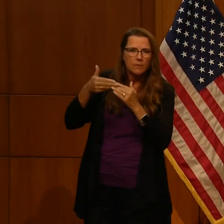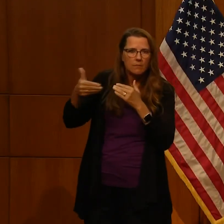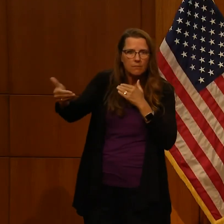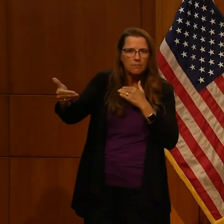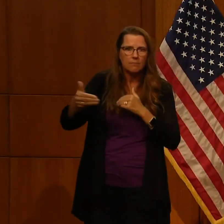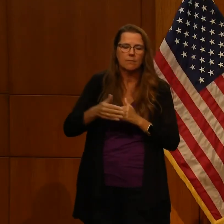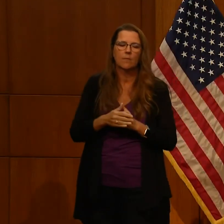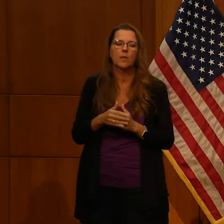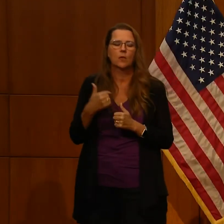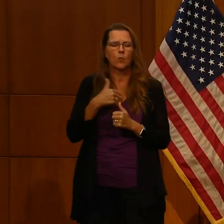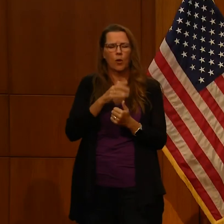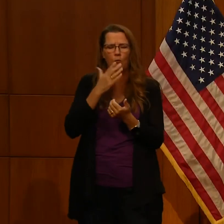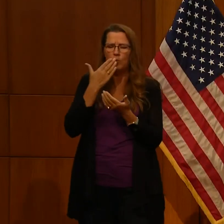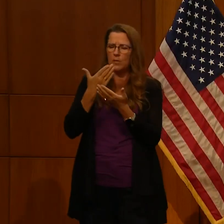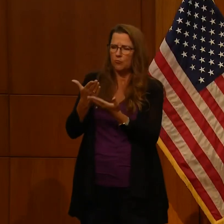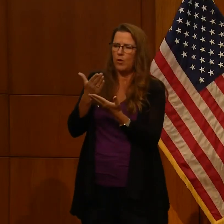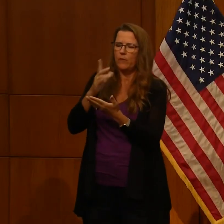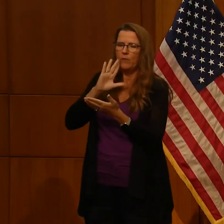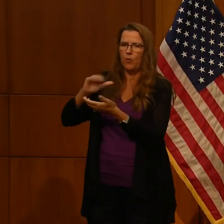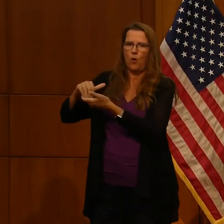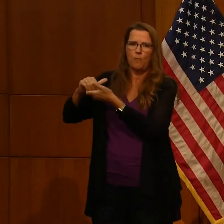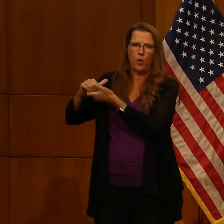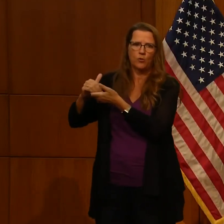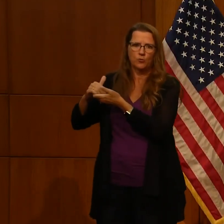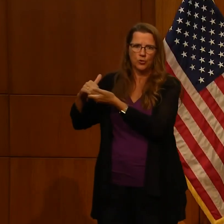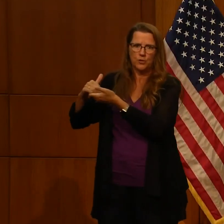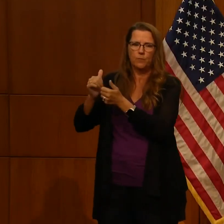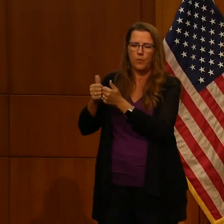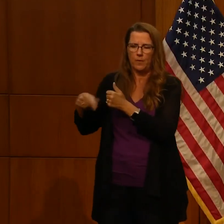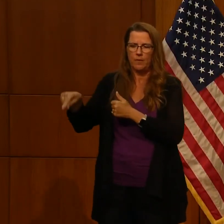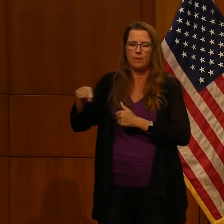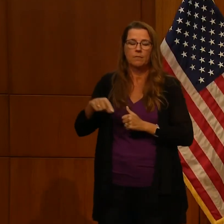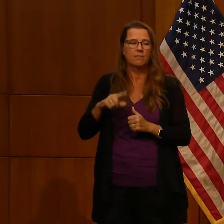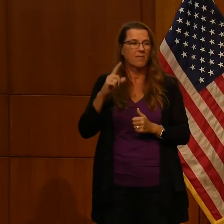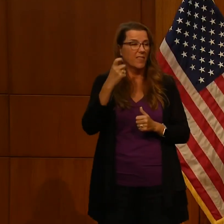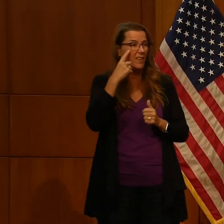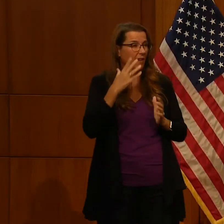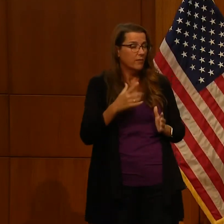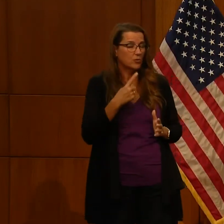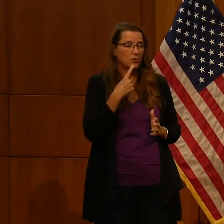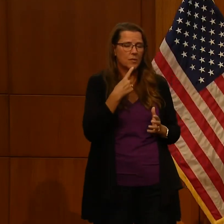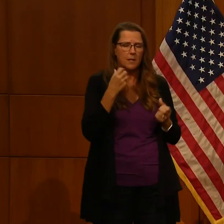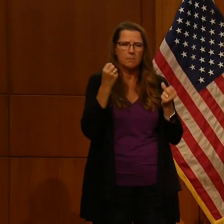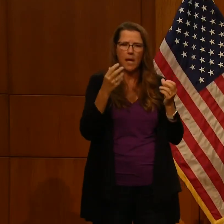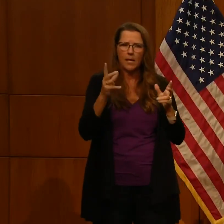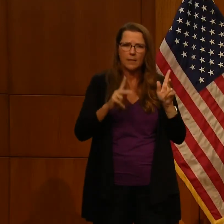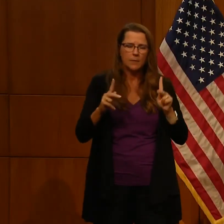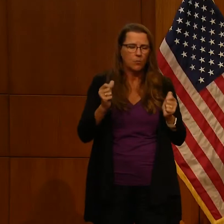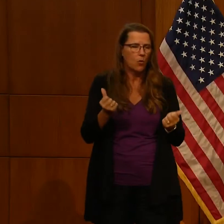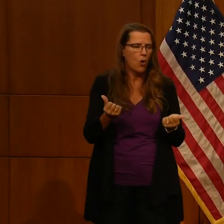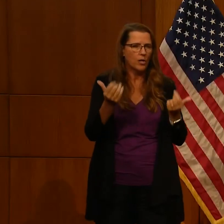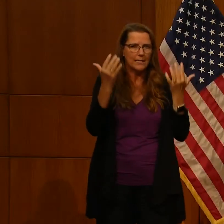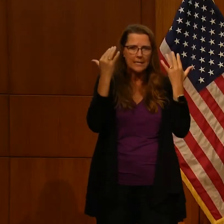AS WE'RE LOOKING AT OUR WAY FORWARD, SO WE ARE REALLY GRATEFUL FOR THAT PARTNERSHIP.